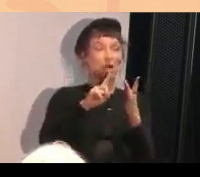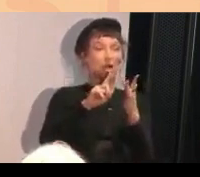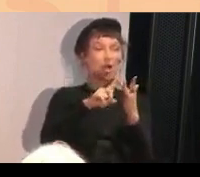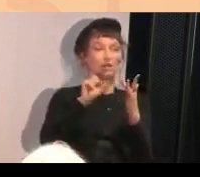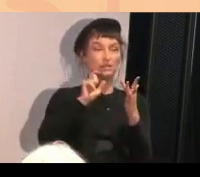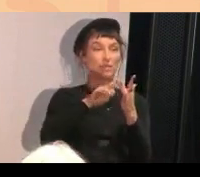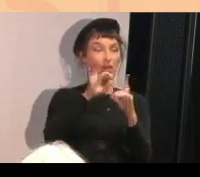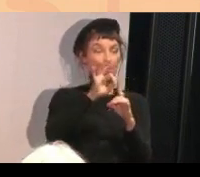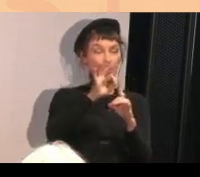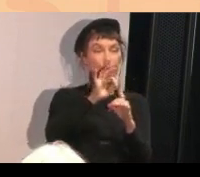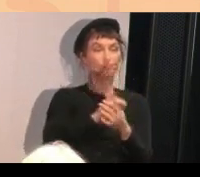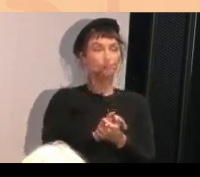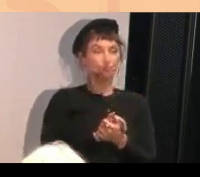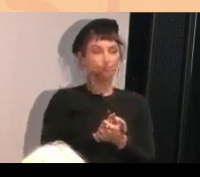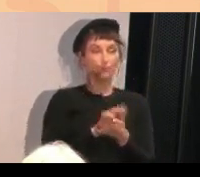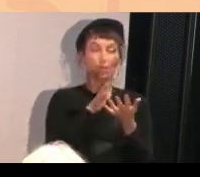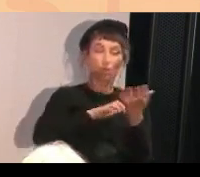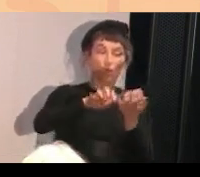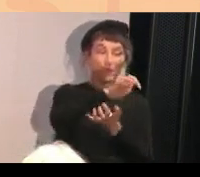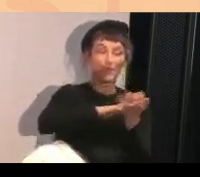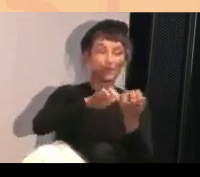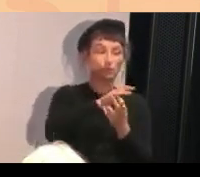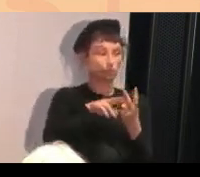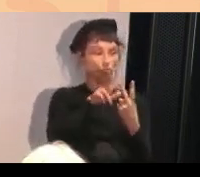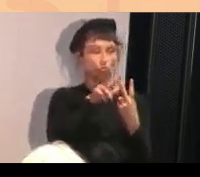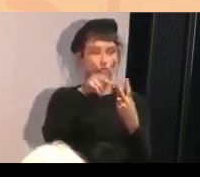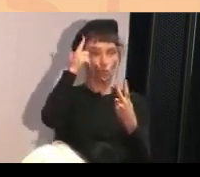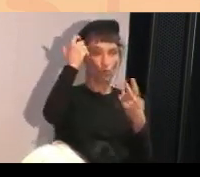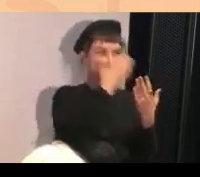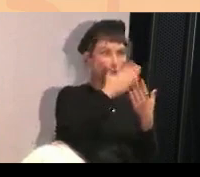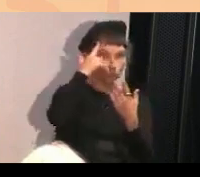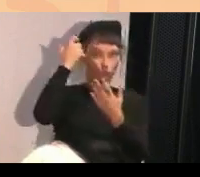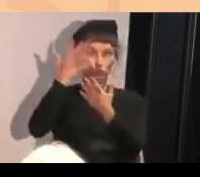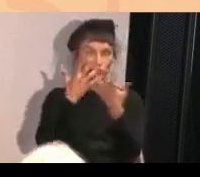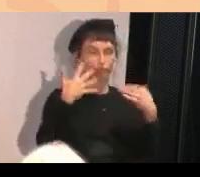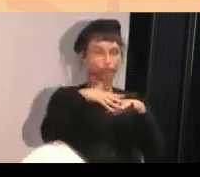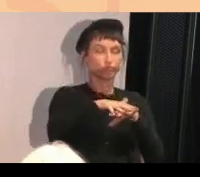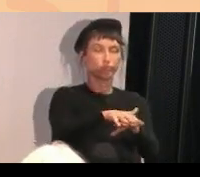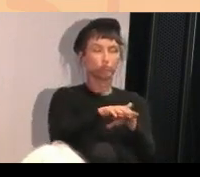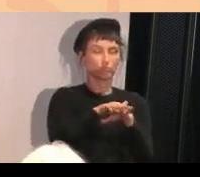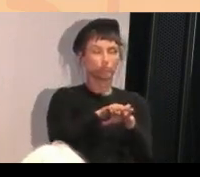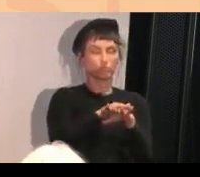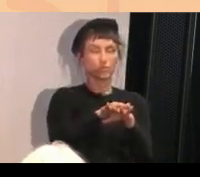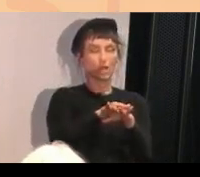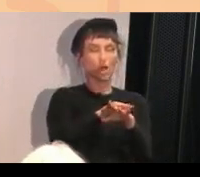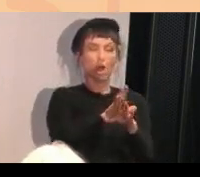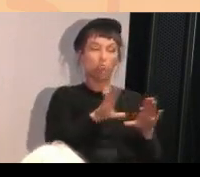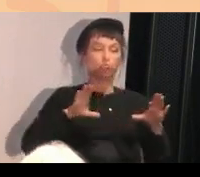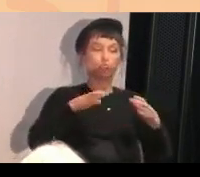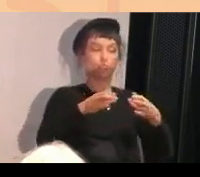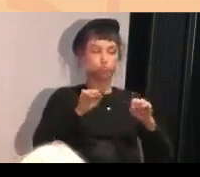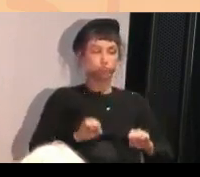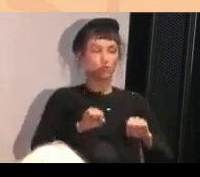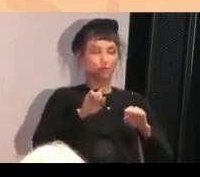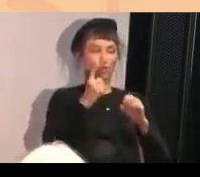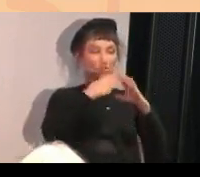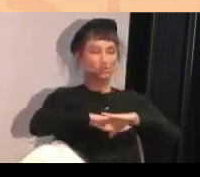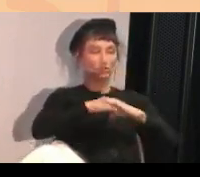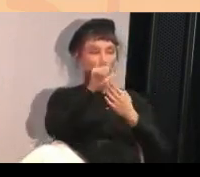it was from the combination of these two proposals a peak body for First Nations arts and a NICA that